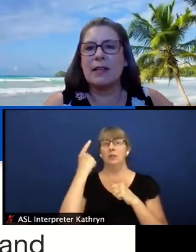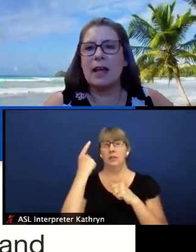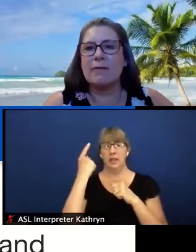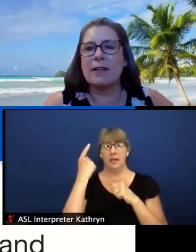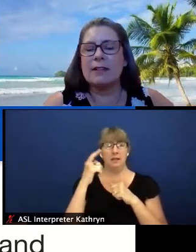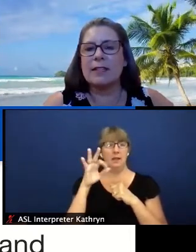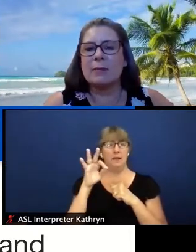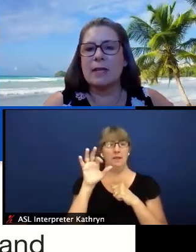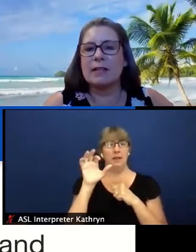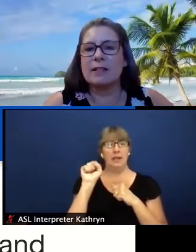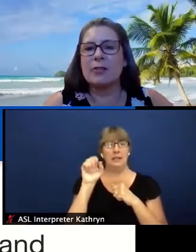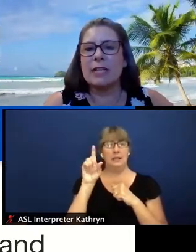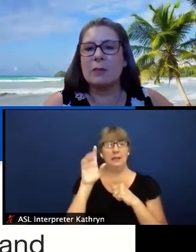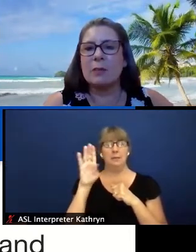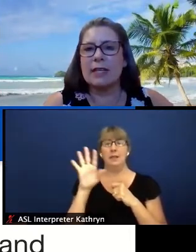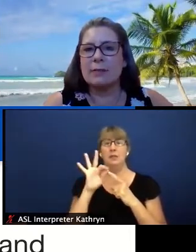FSDB is a unique placement.